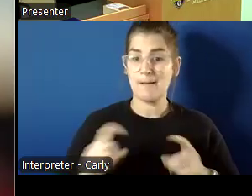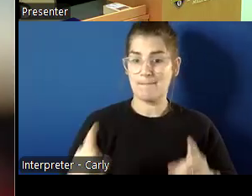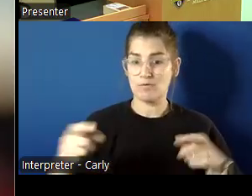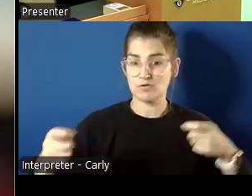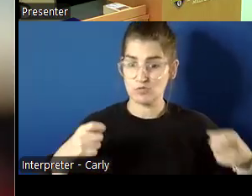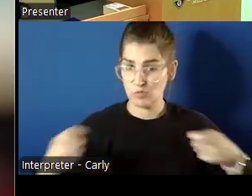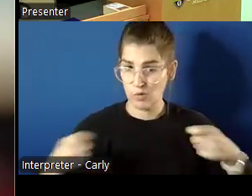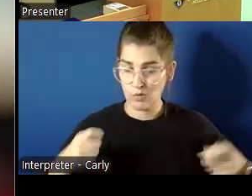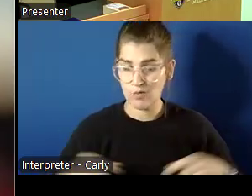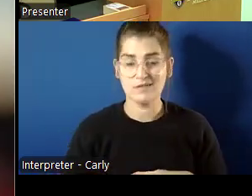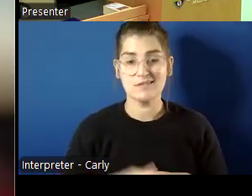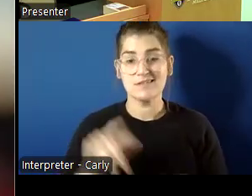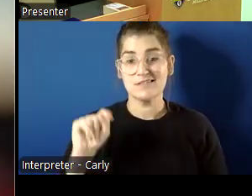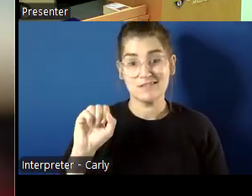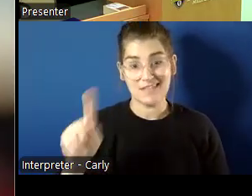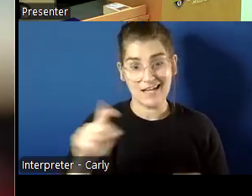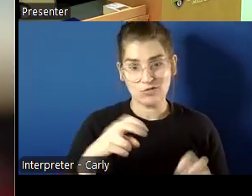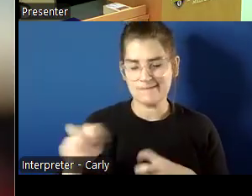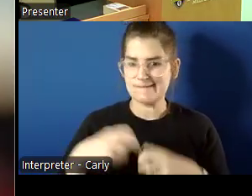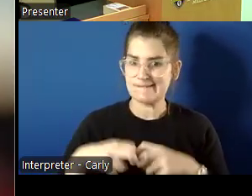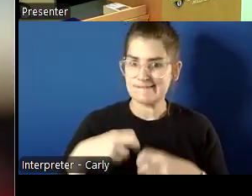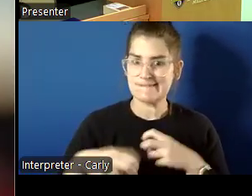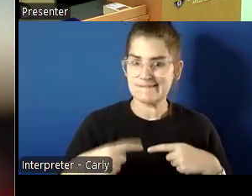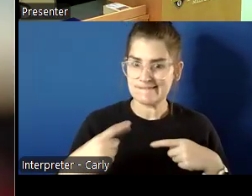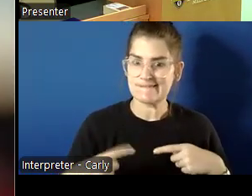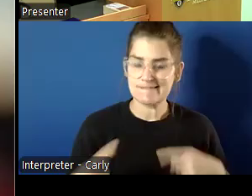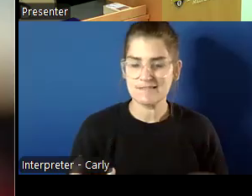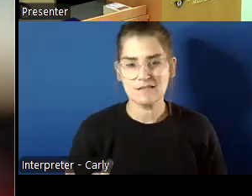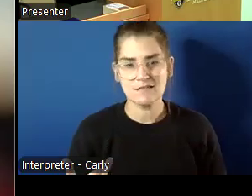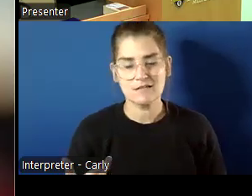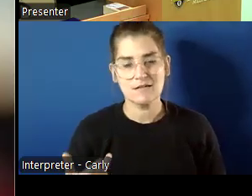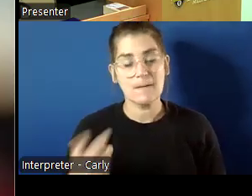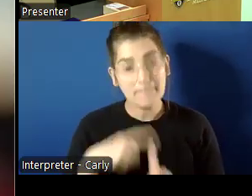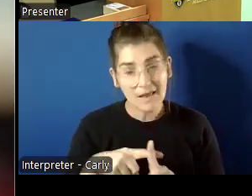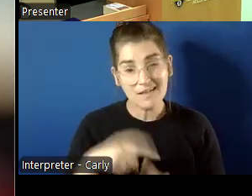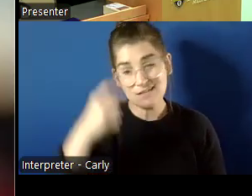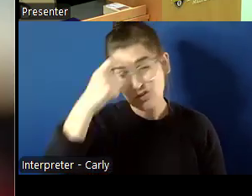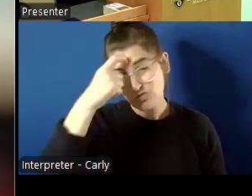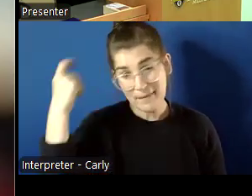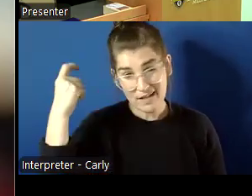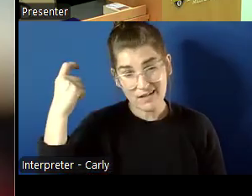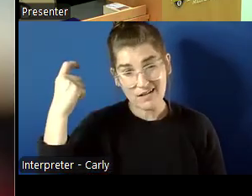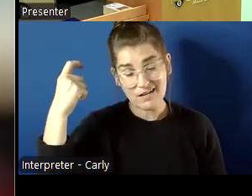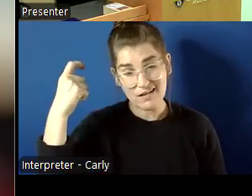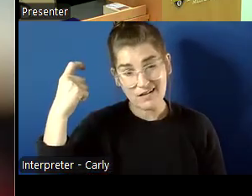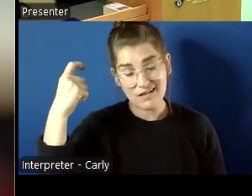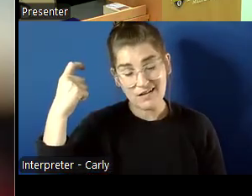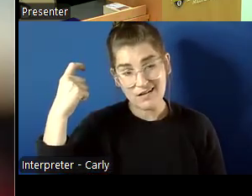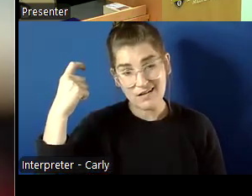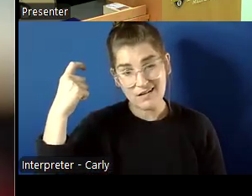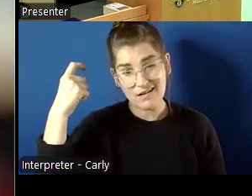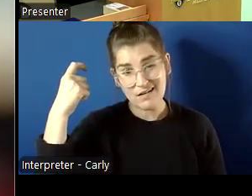difficulty with task transition, not to mention the trauma effects of not being